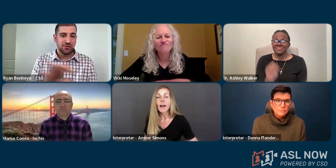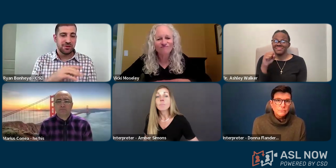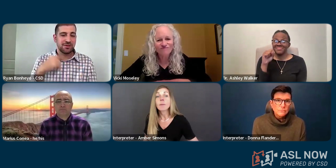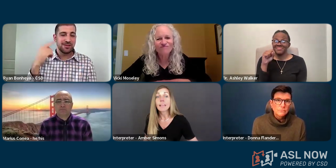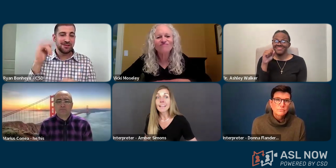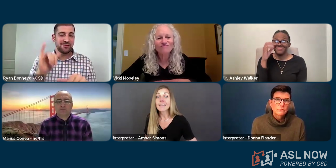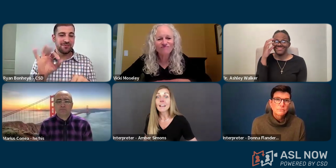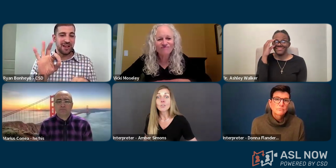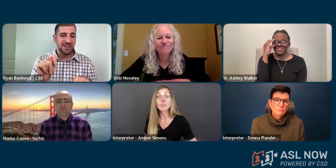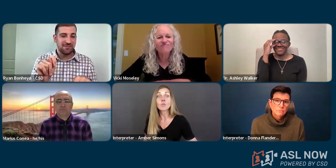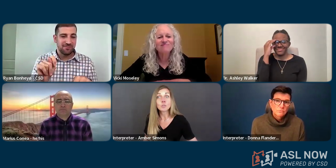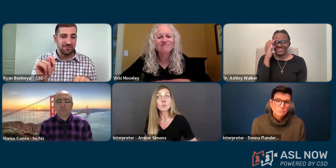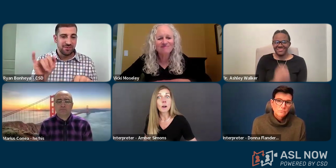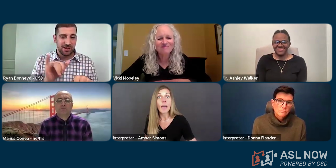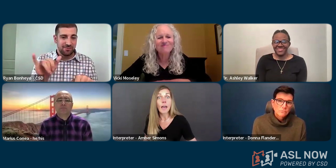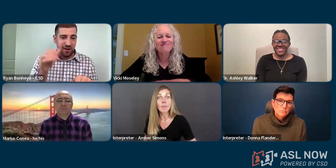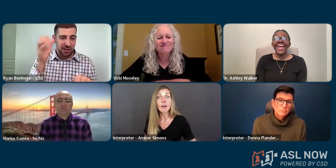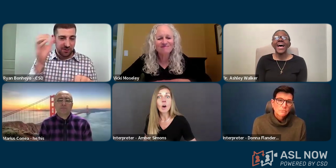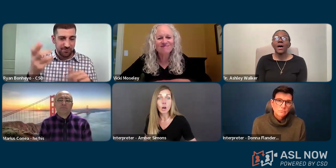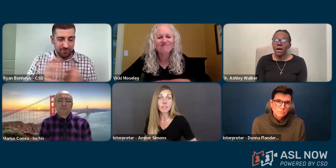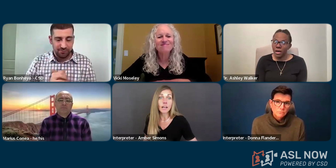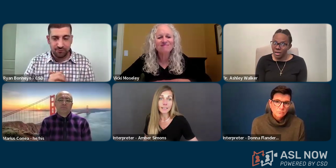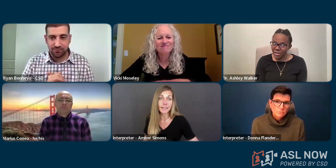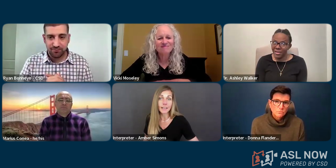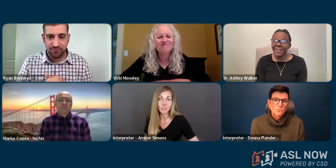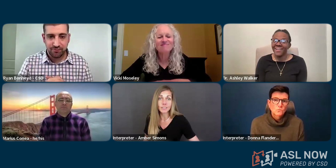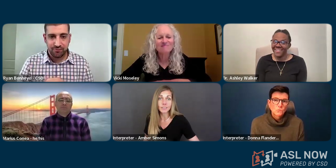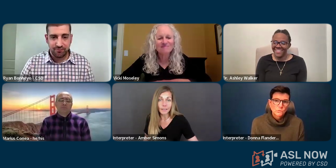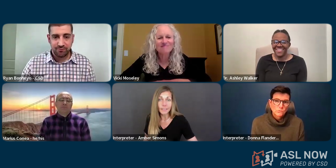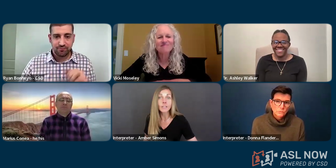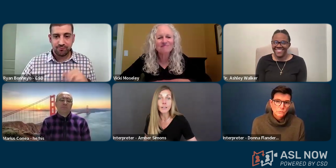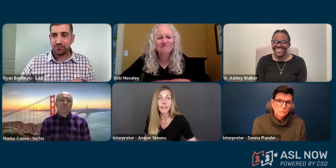But again, yes, you do want to have a hard line connection, Internet